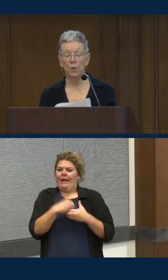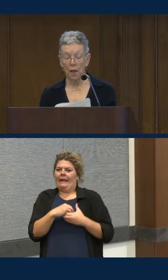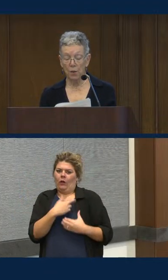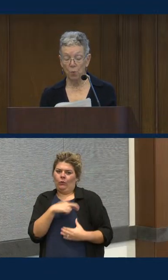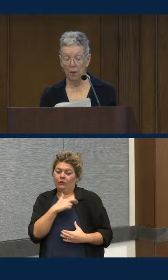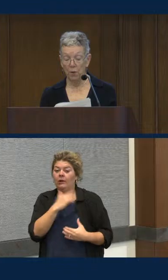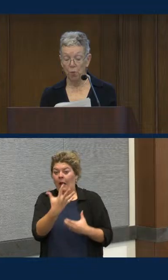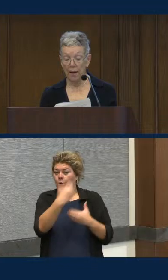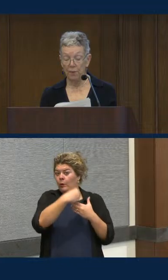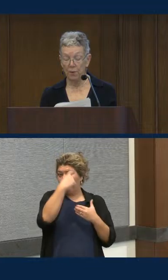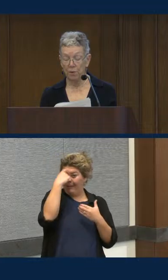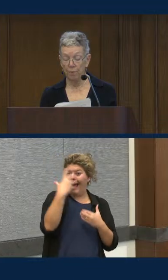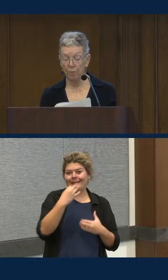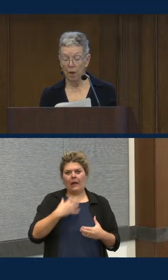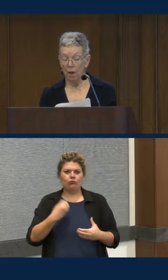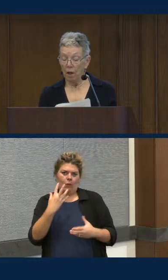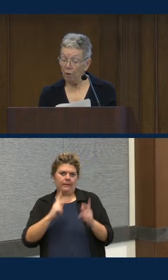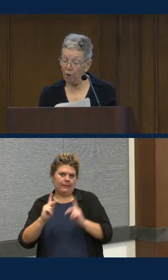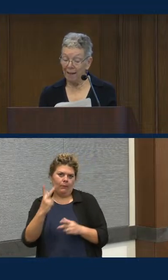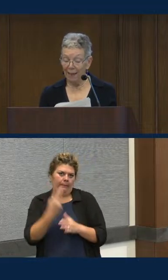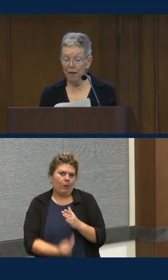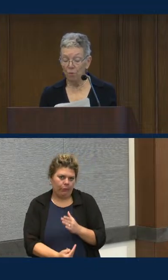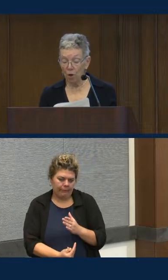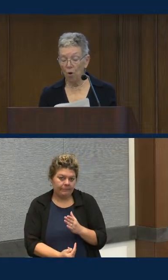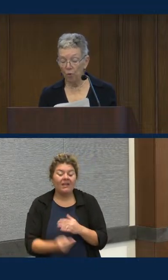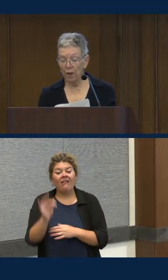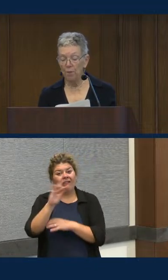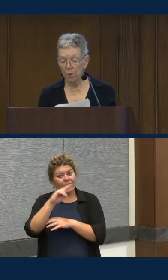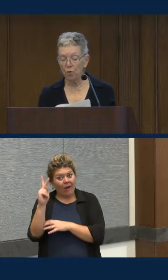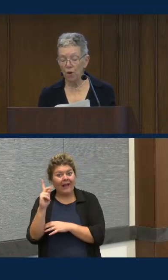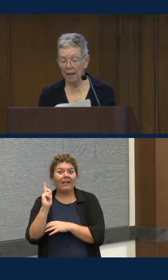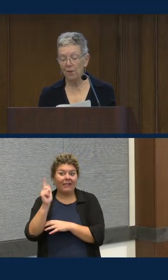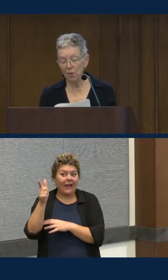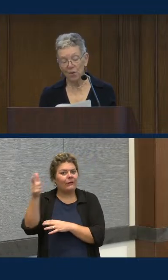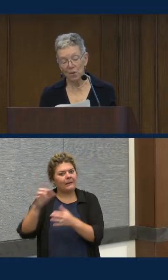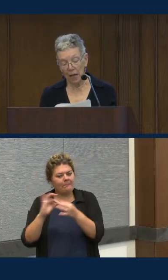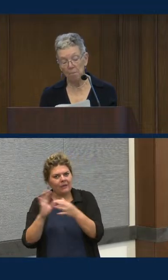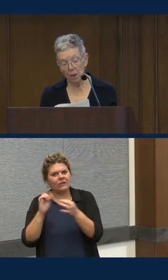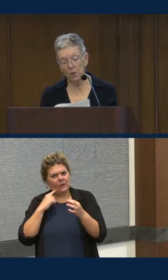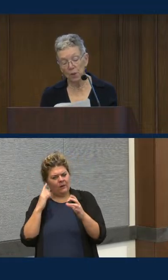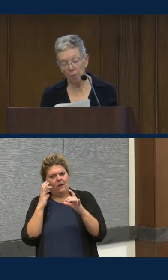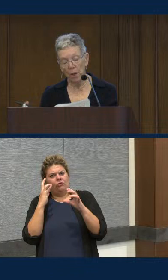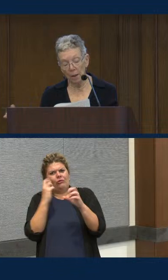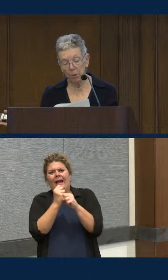whites. Frank later recalled that he was attracted to the saint because someone had placed